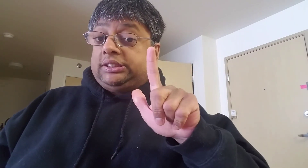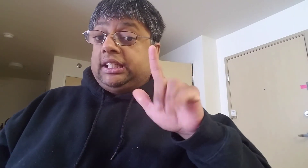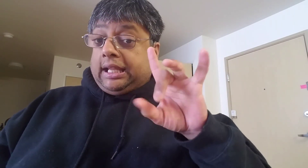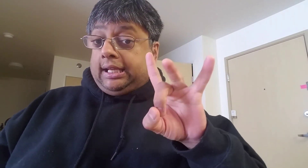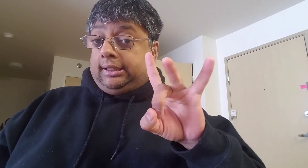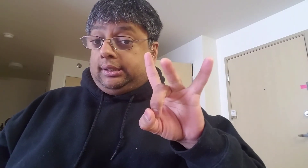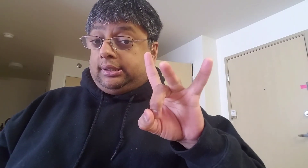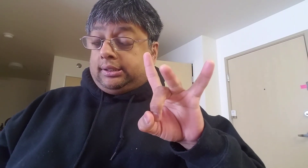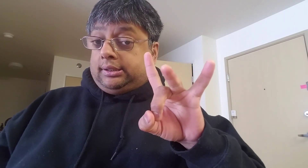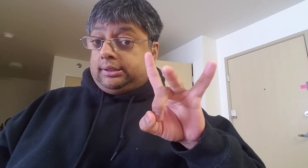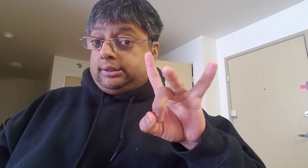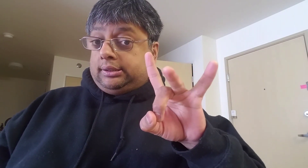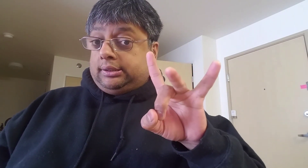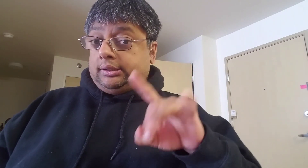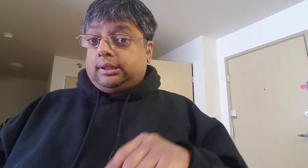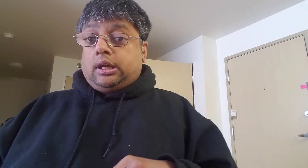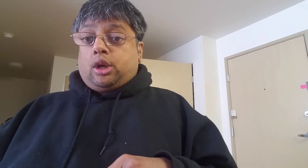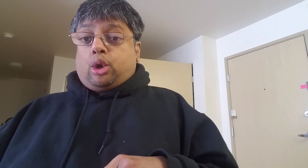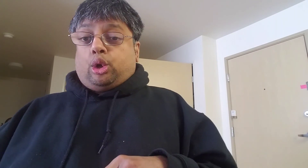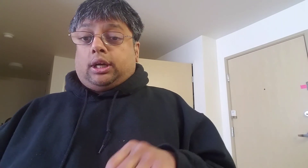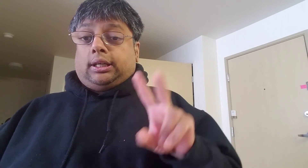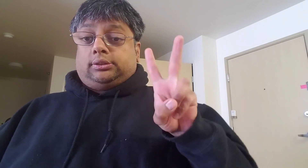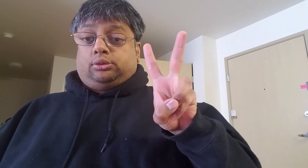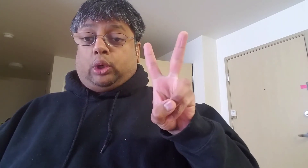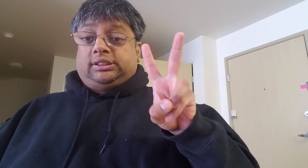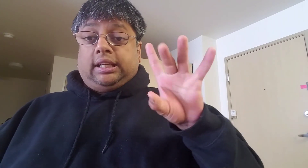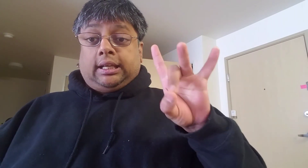"Twenty-Eight"(L-shaped) or "Two" +"Eight"